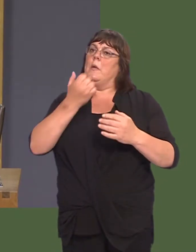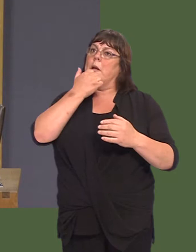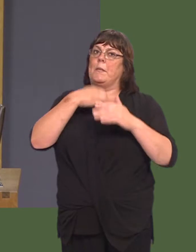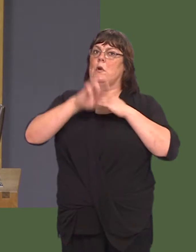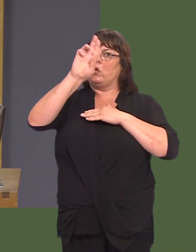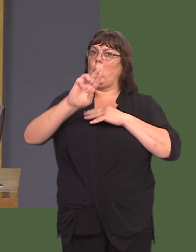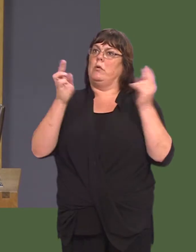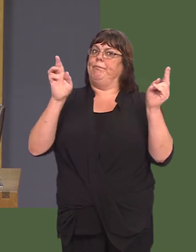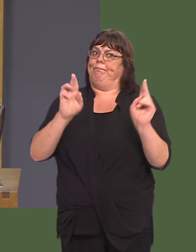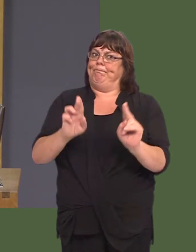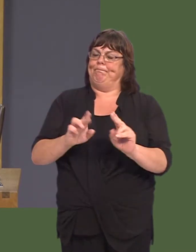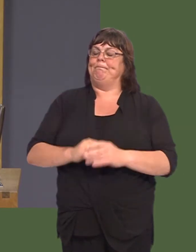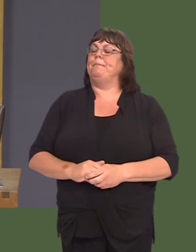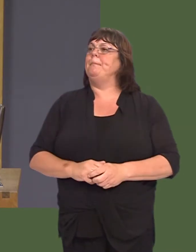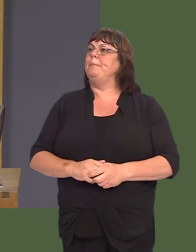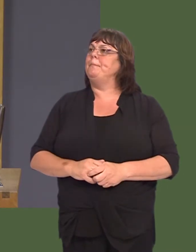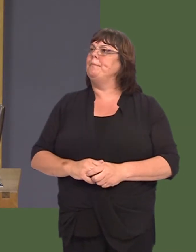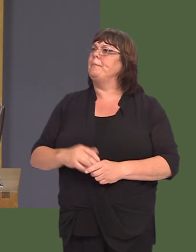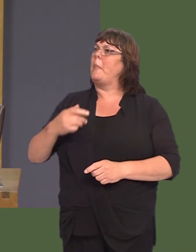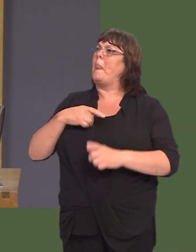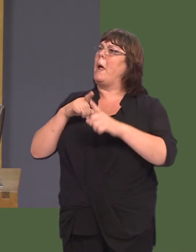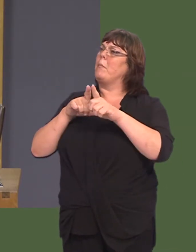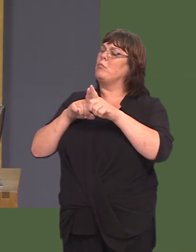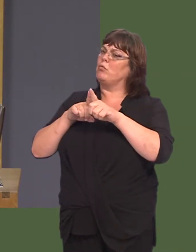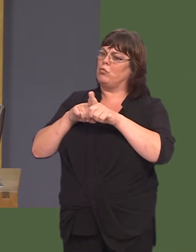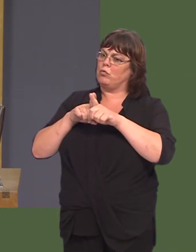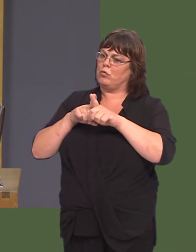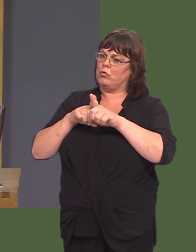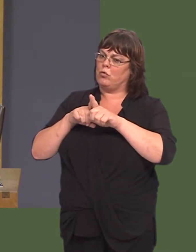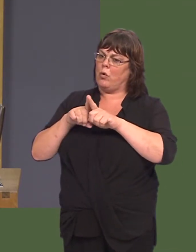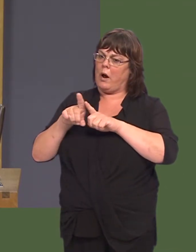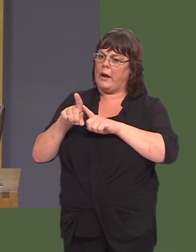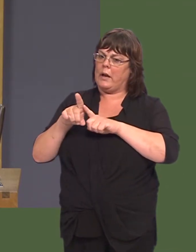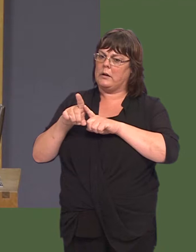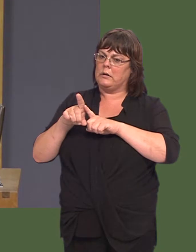I hope the First Minister will agree that I try to be on this, if on no other issue,